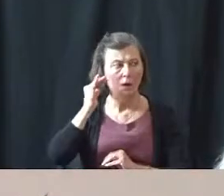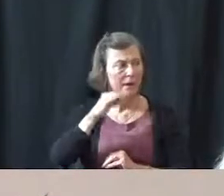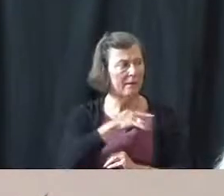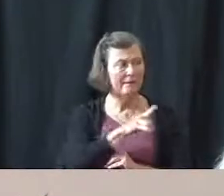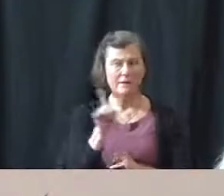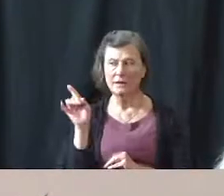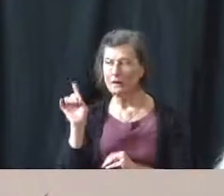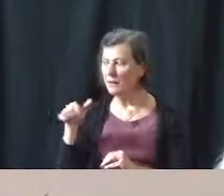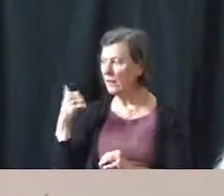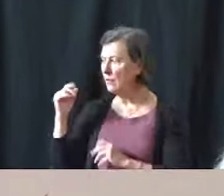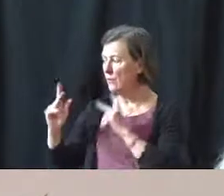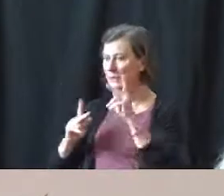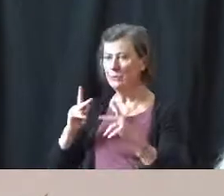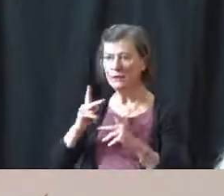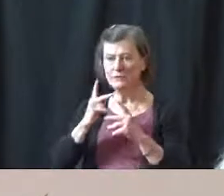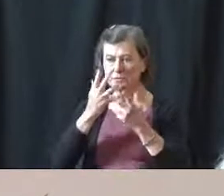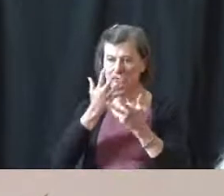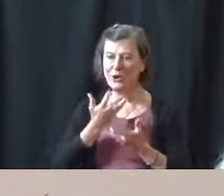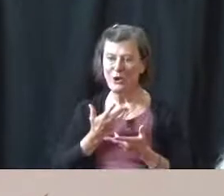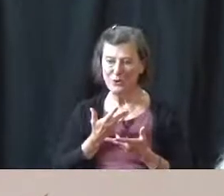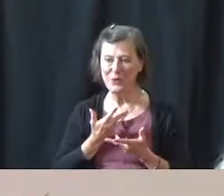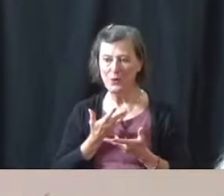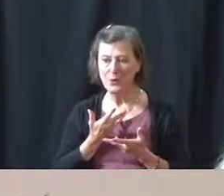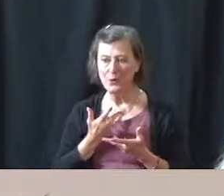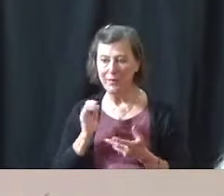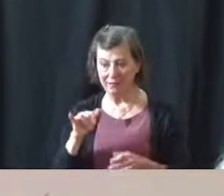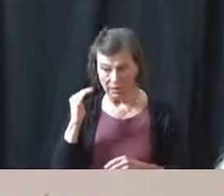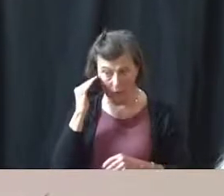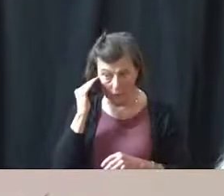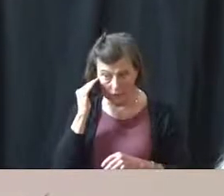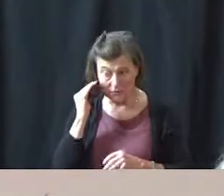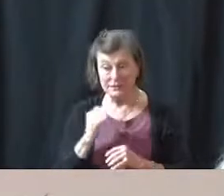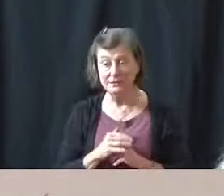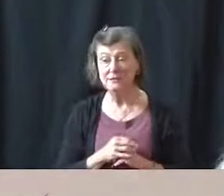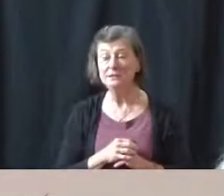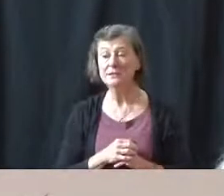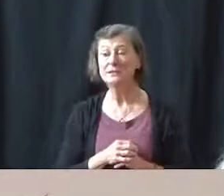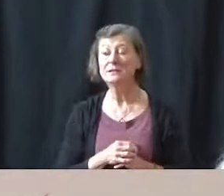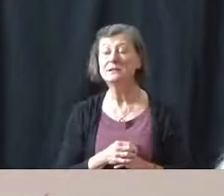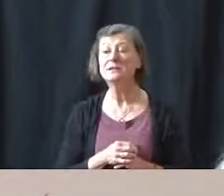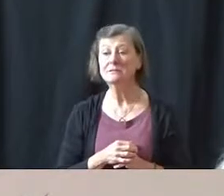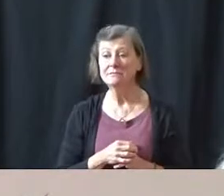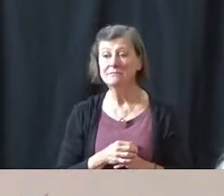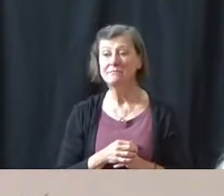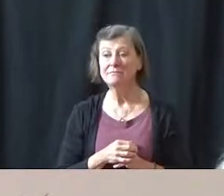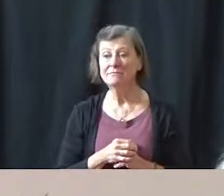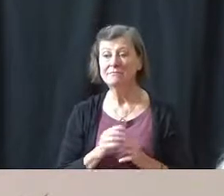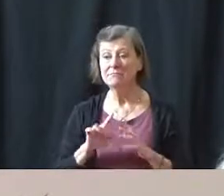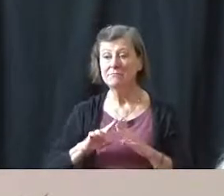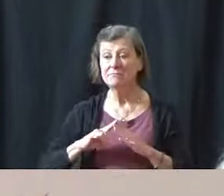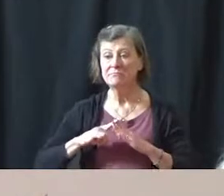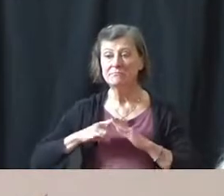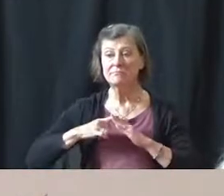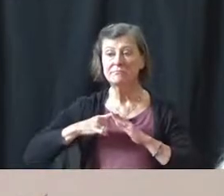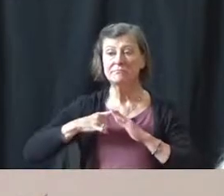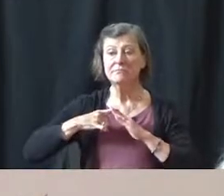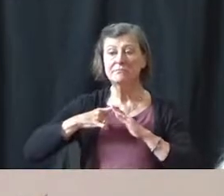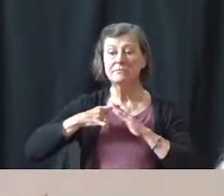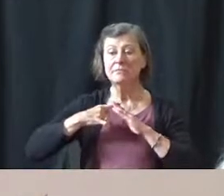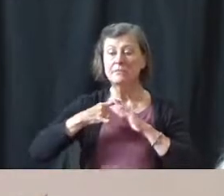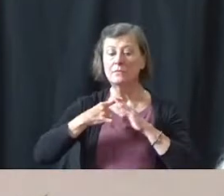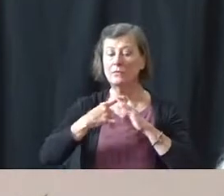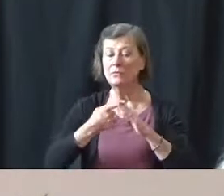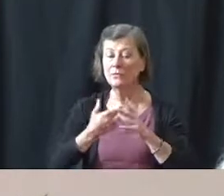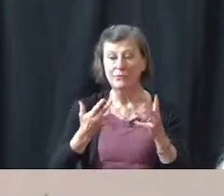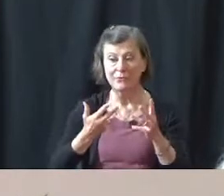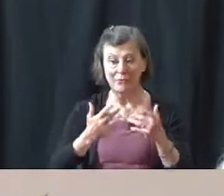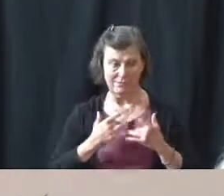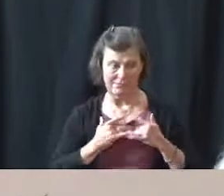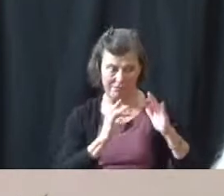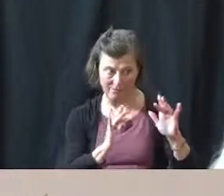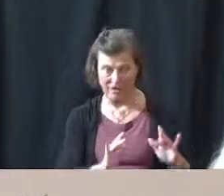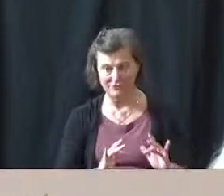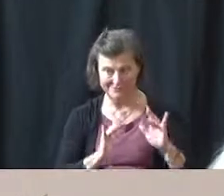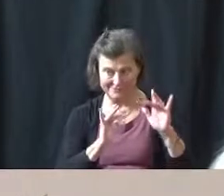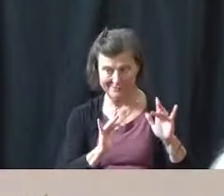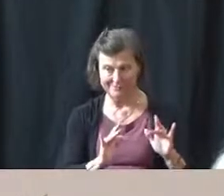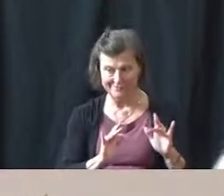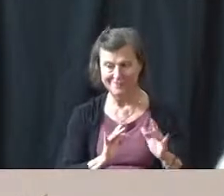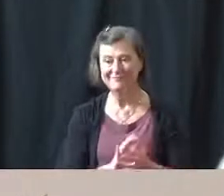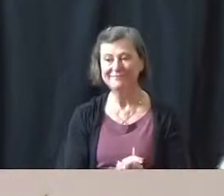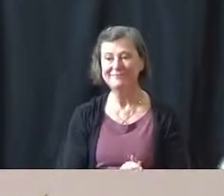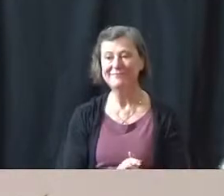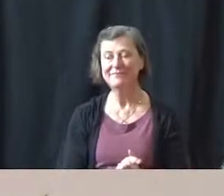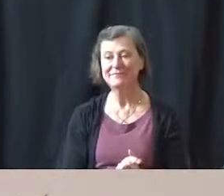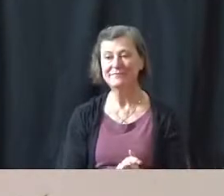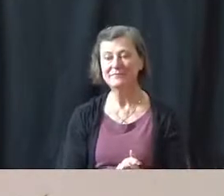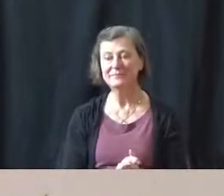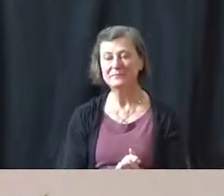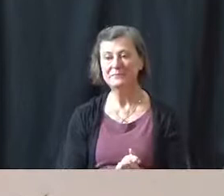And this awareness gives birth to compassion.